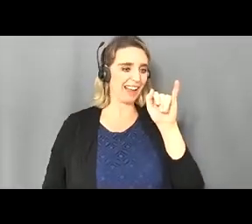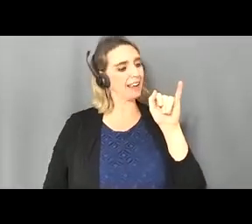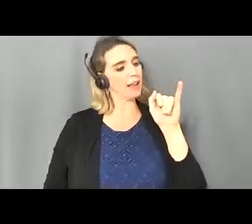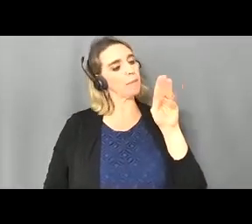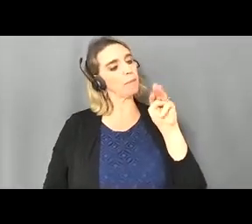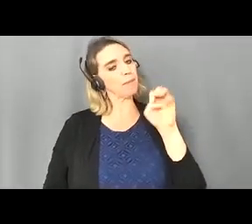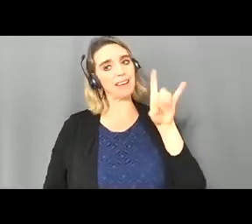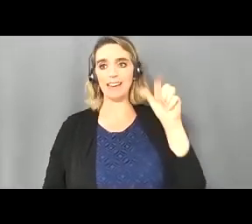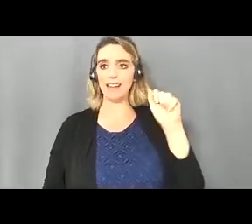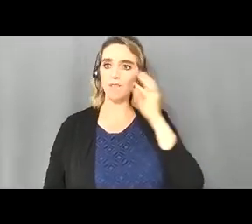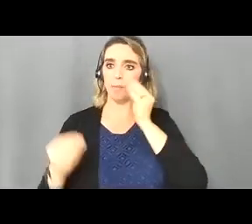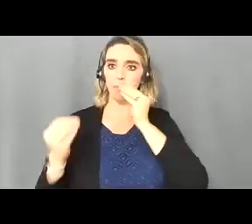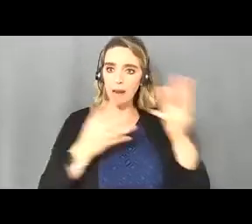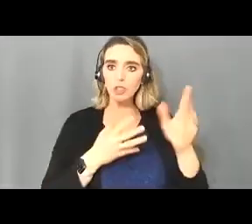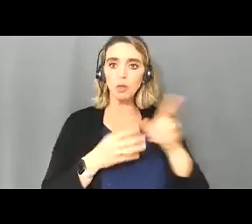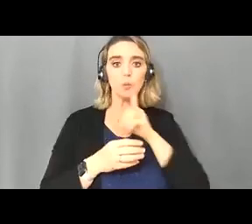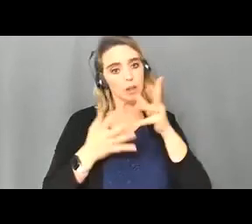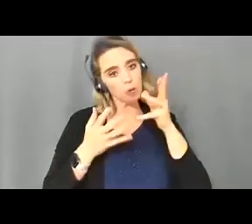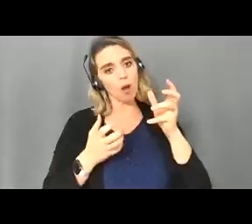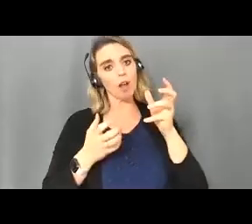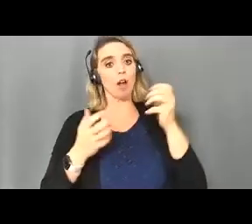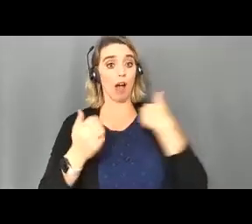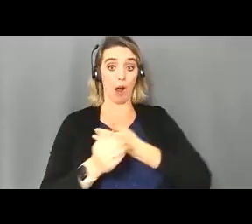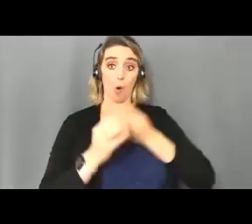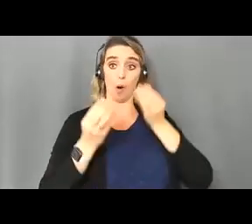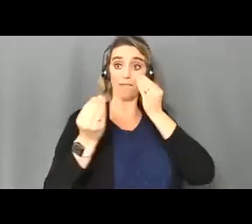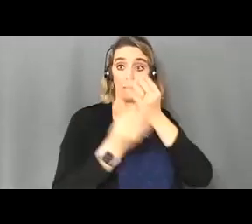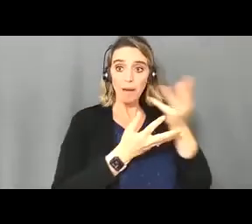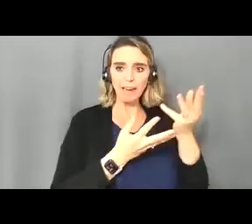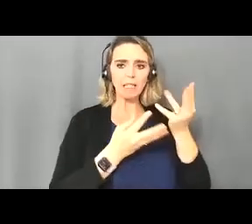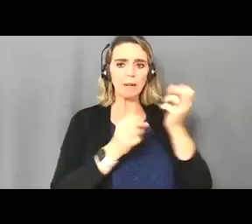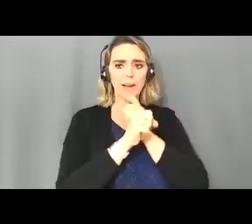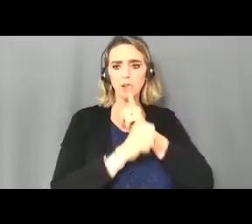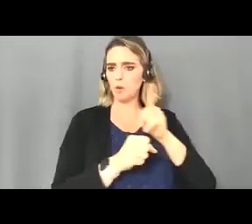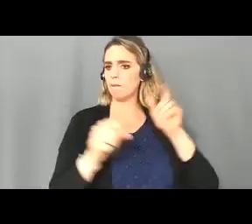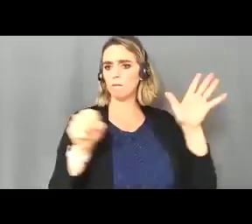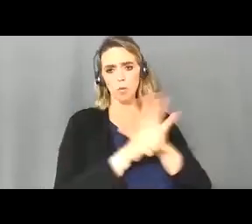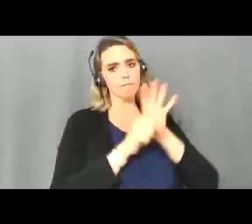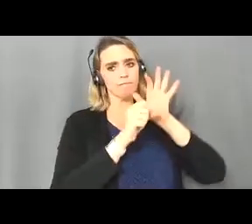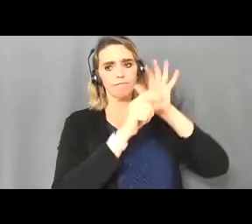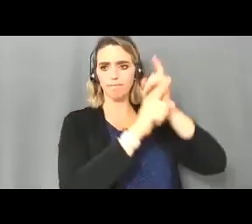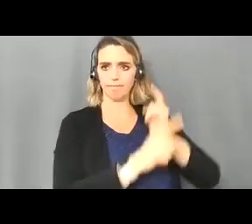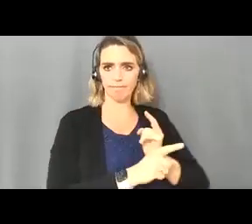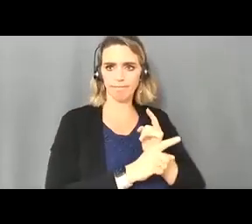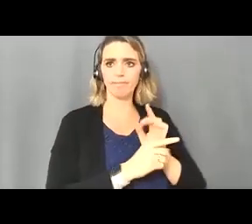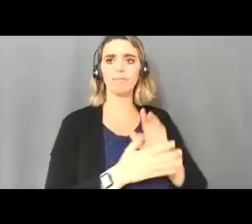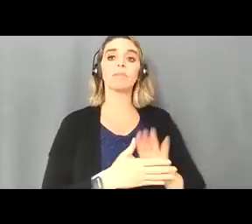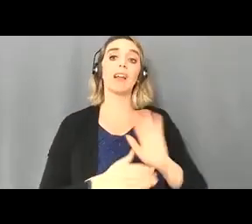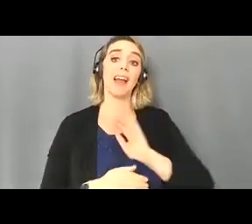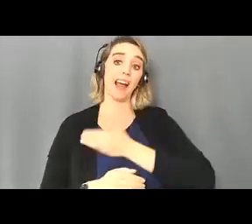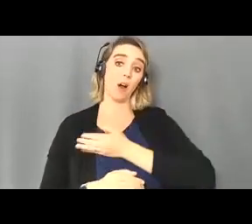the information that we share with our participants. Our expert medical opinion team is there